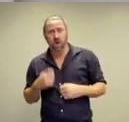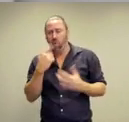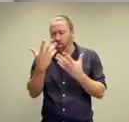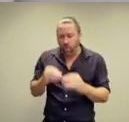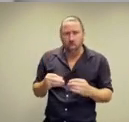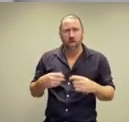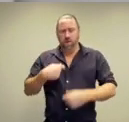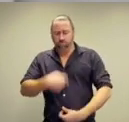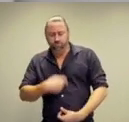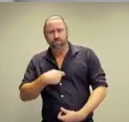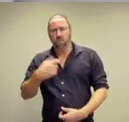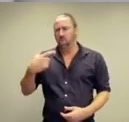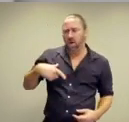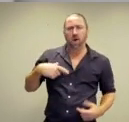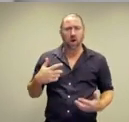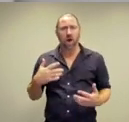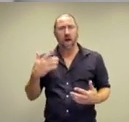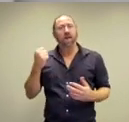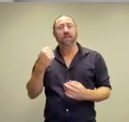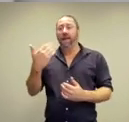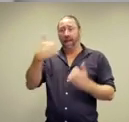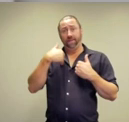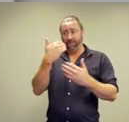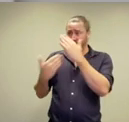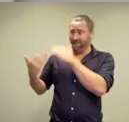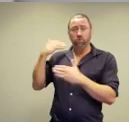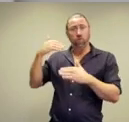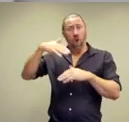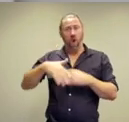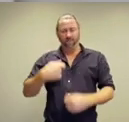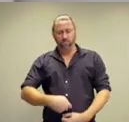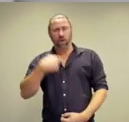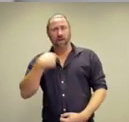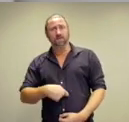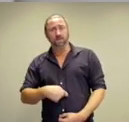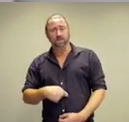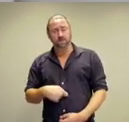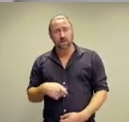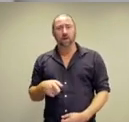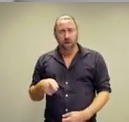wore it first and why because the historical context from which the jacket emerges is really